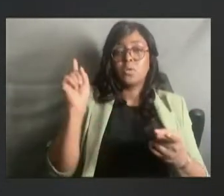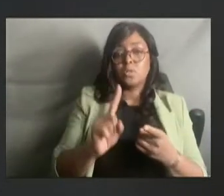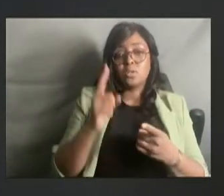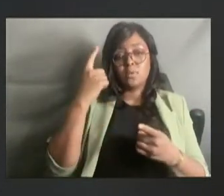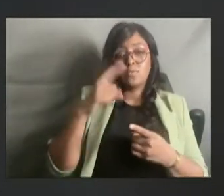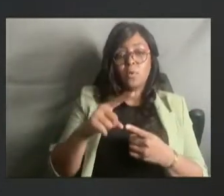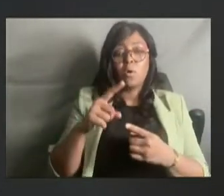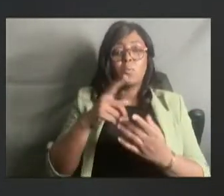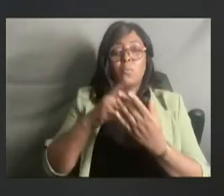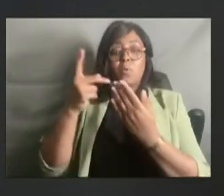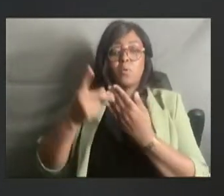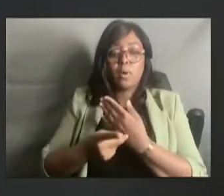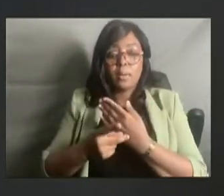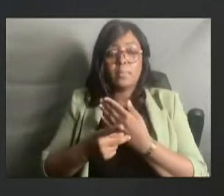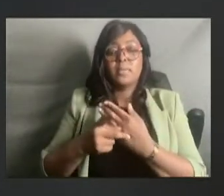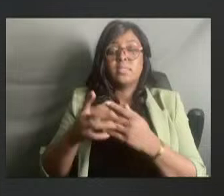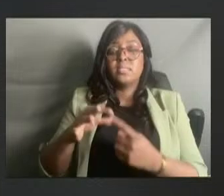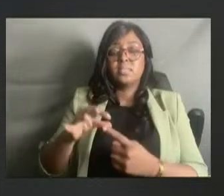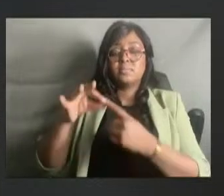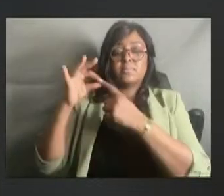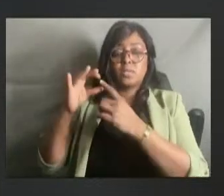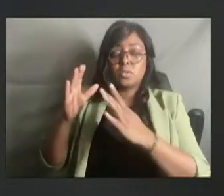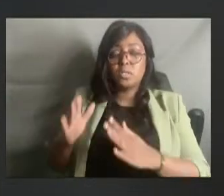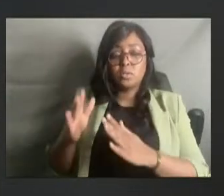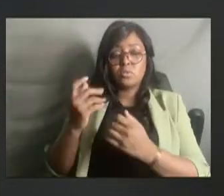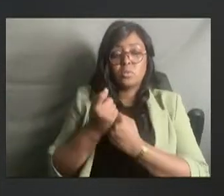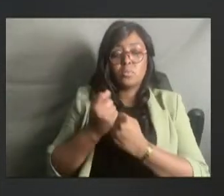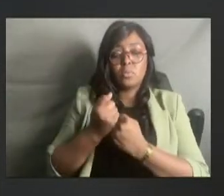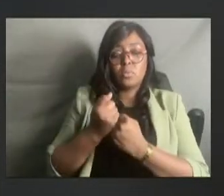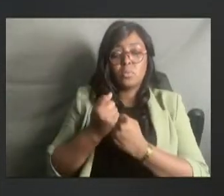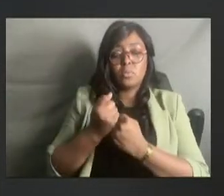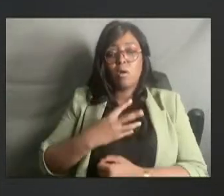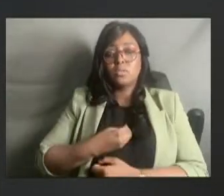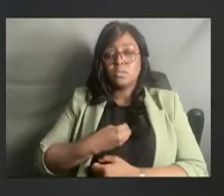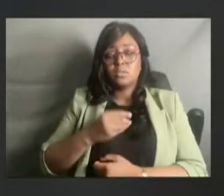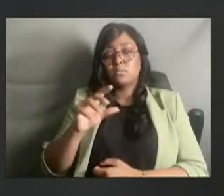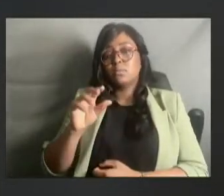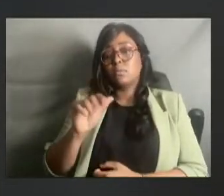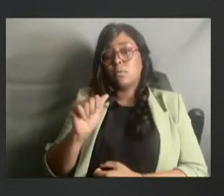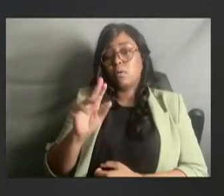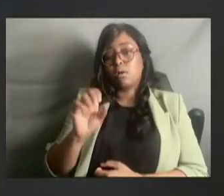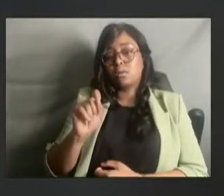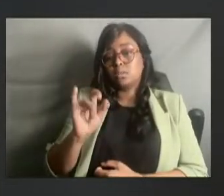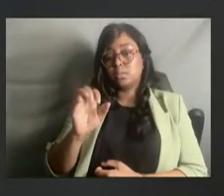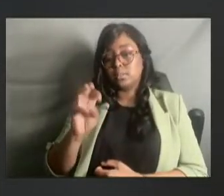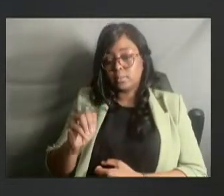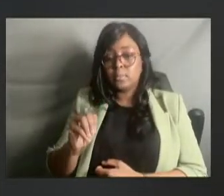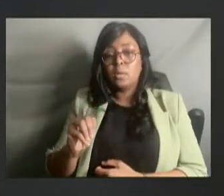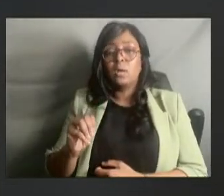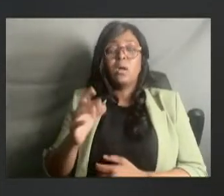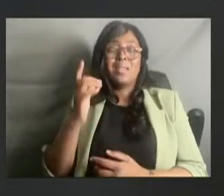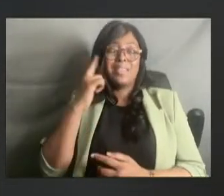Proposed staffing plan has a 20% reduction in program specialist support for autism. I think I